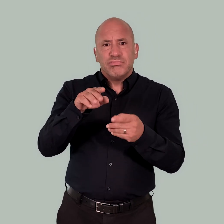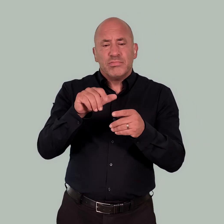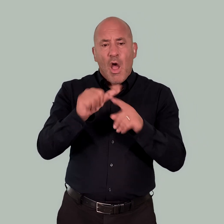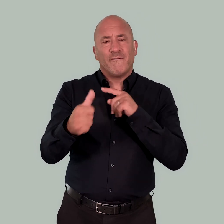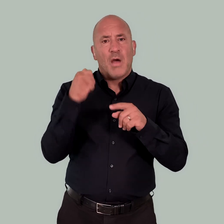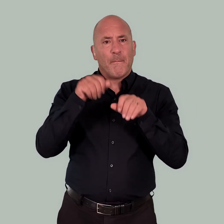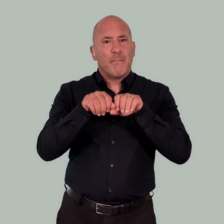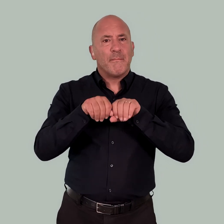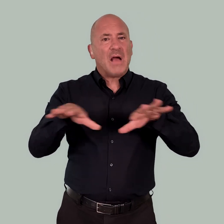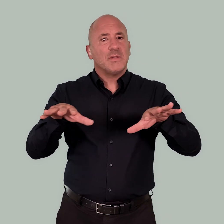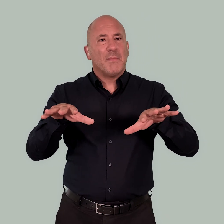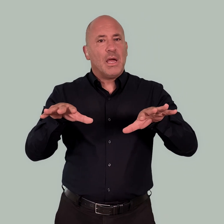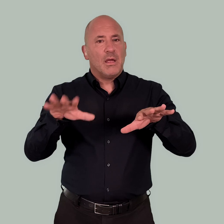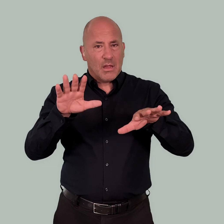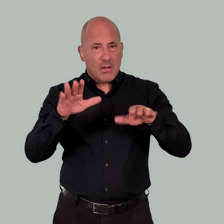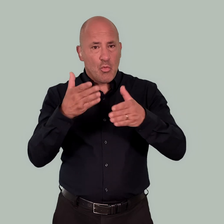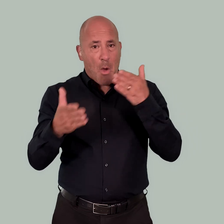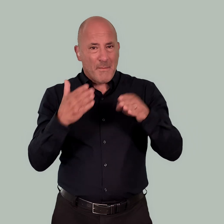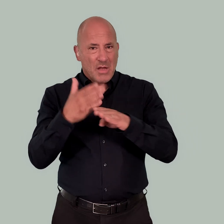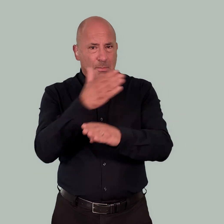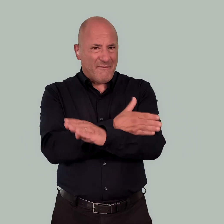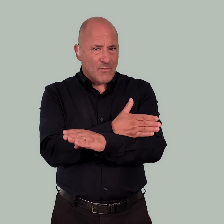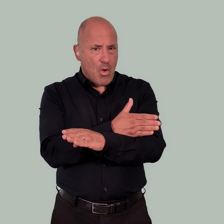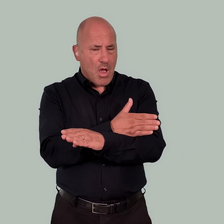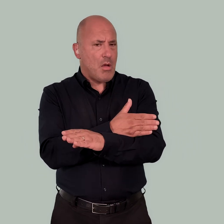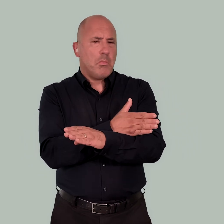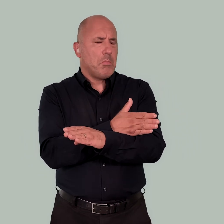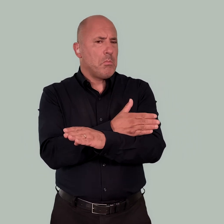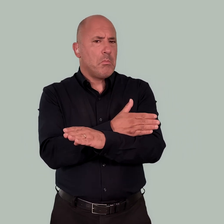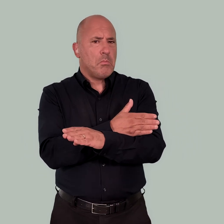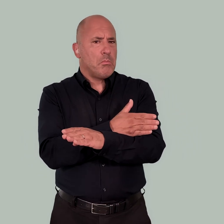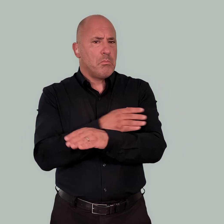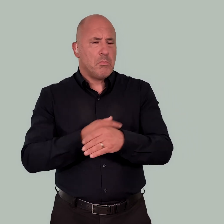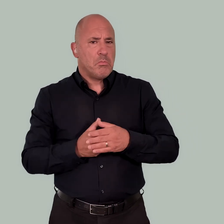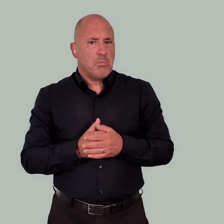since the pandemic compared to before it.